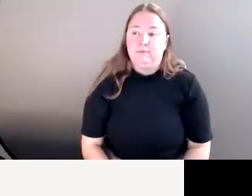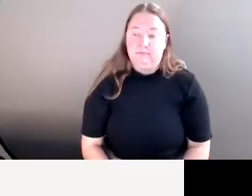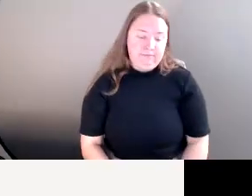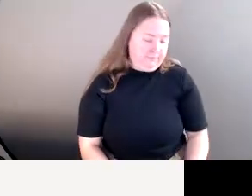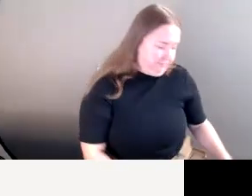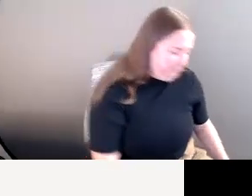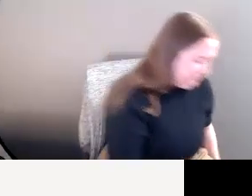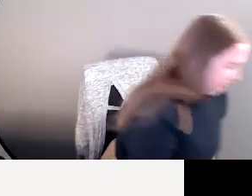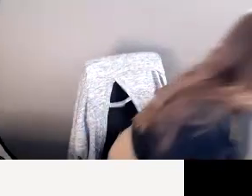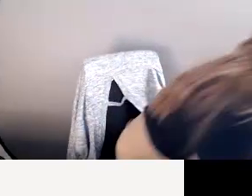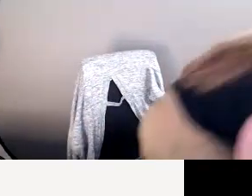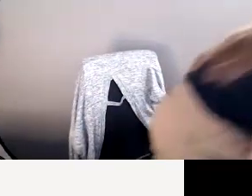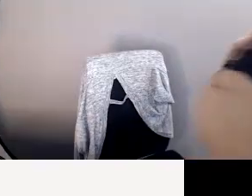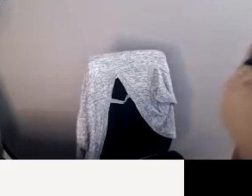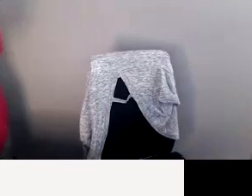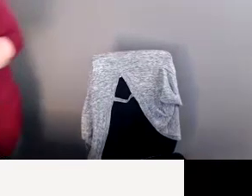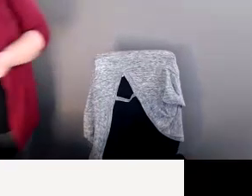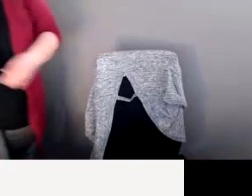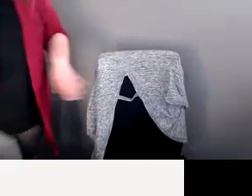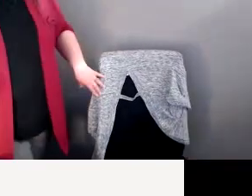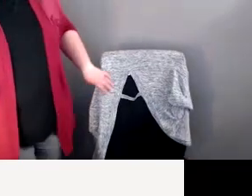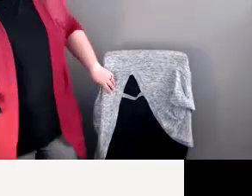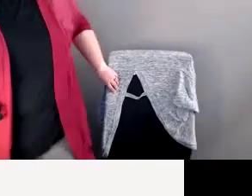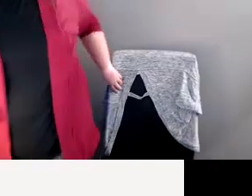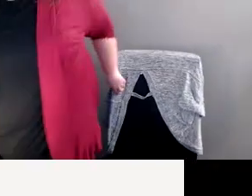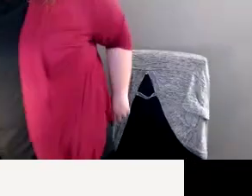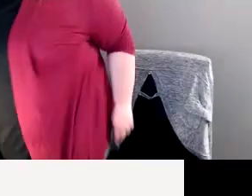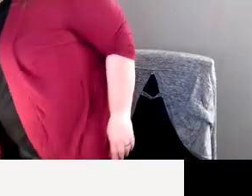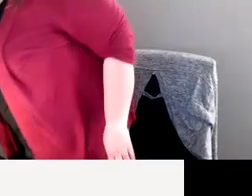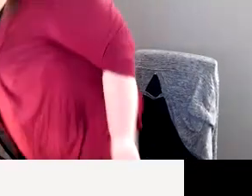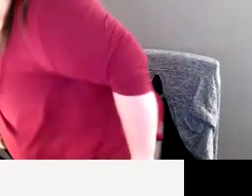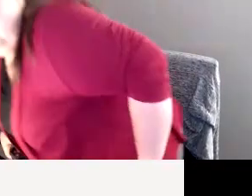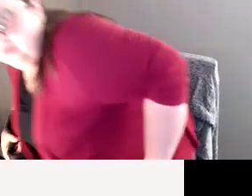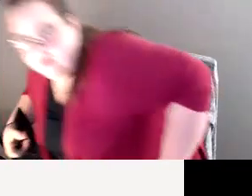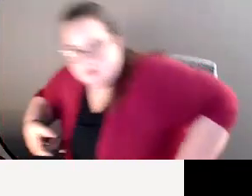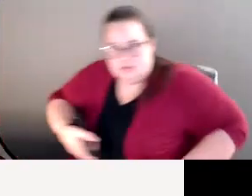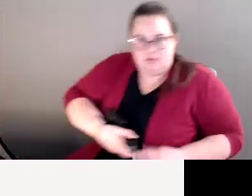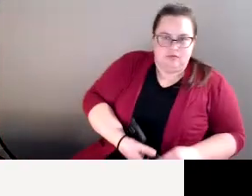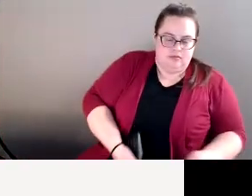Last semester, DE coordinator, Sally Potter and Lydia Anderson from business